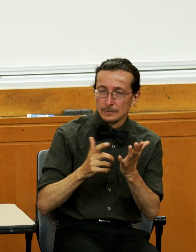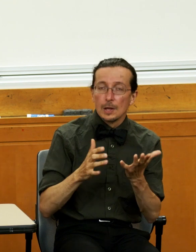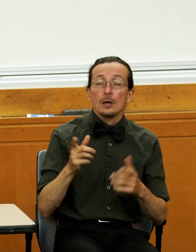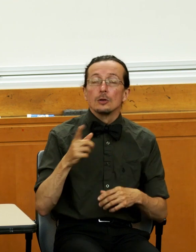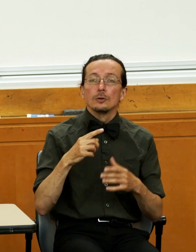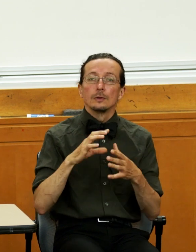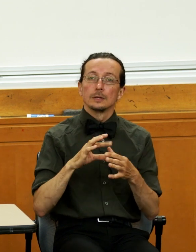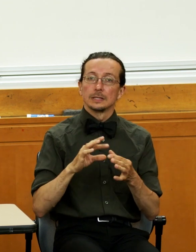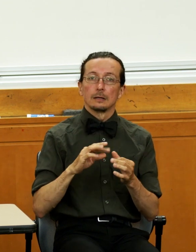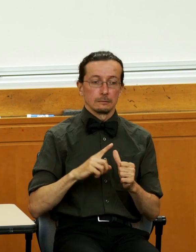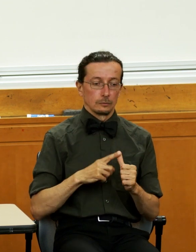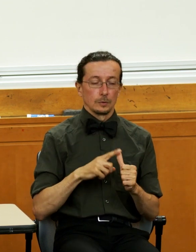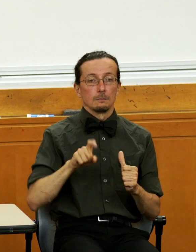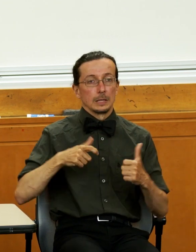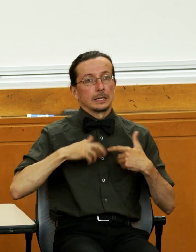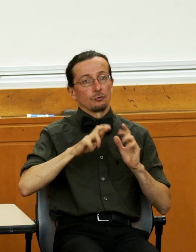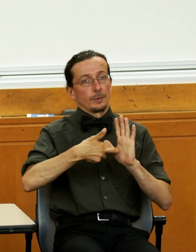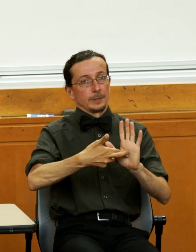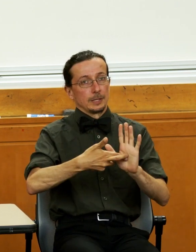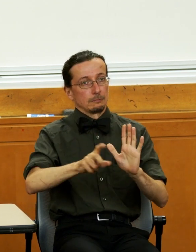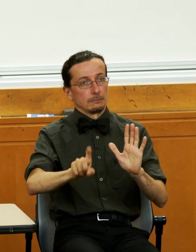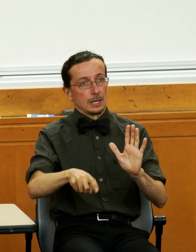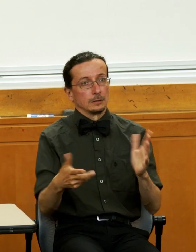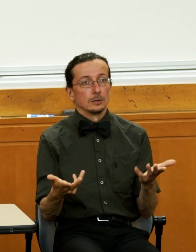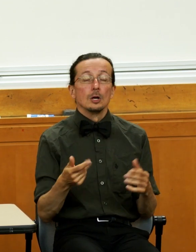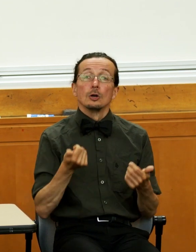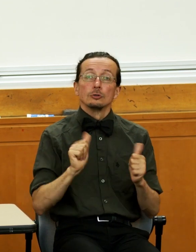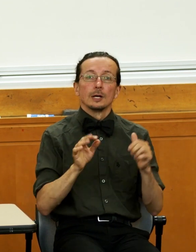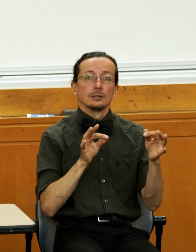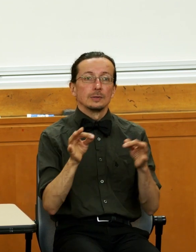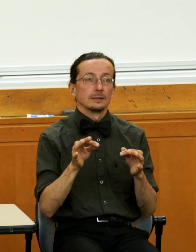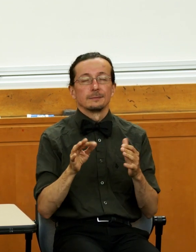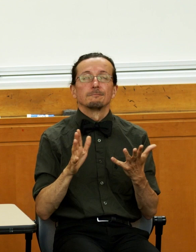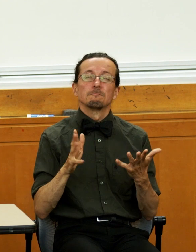of all you have to have representation, so trying to explain…I'll give you a…like